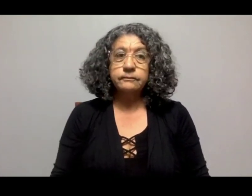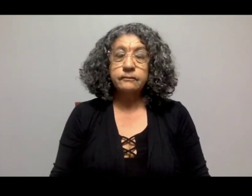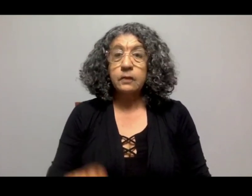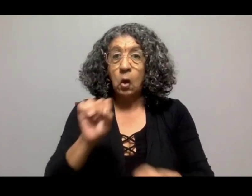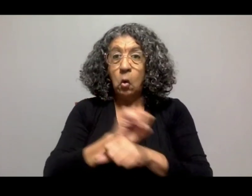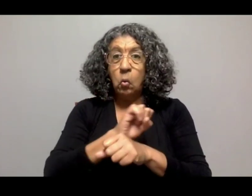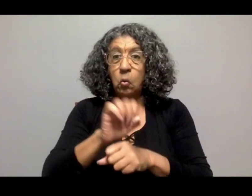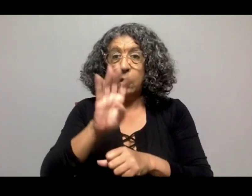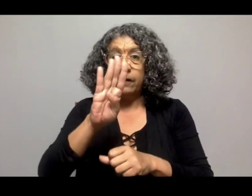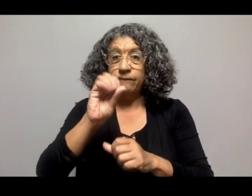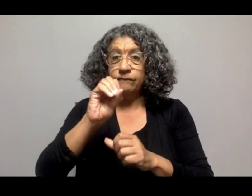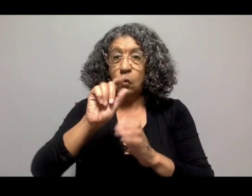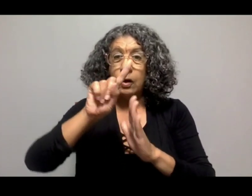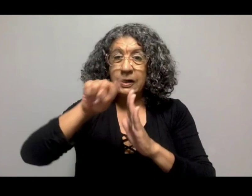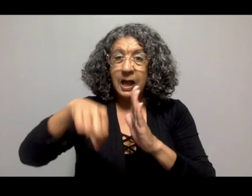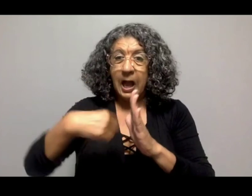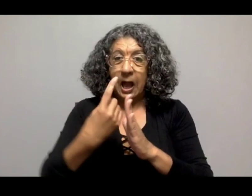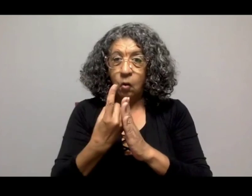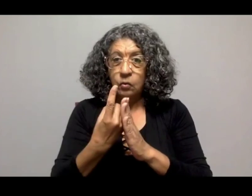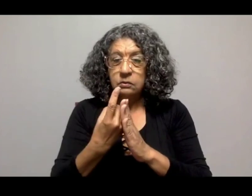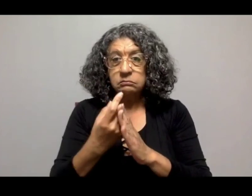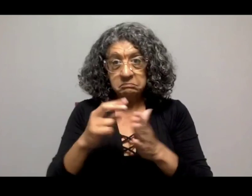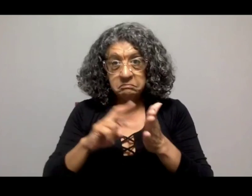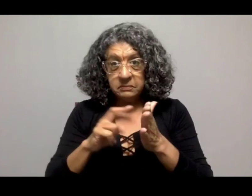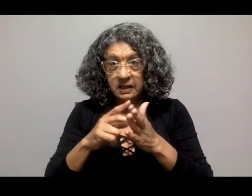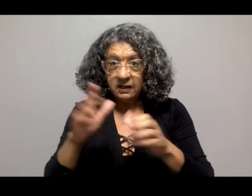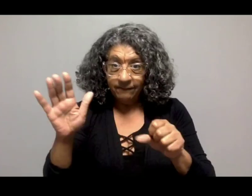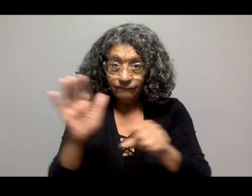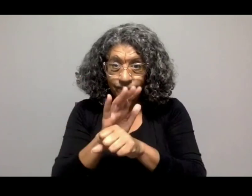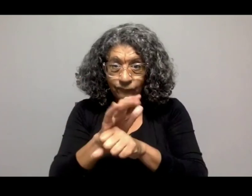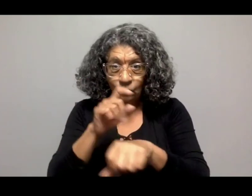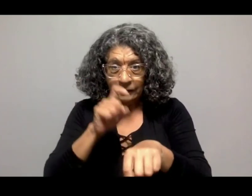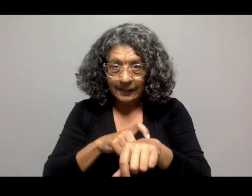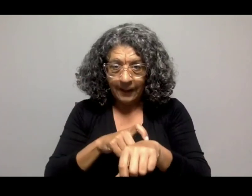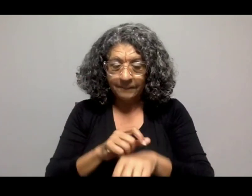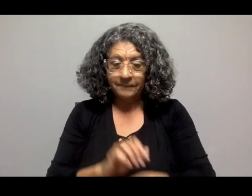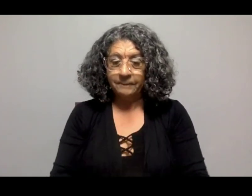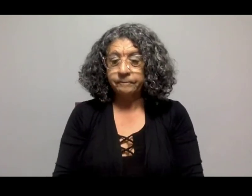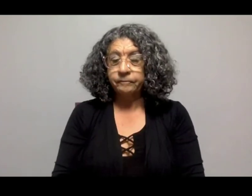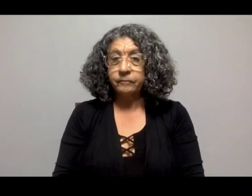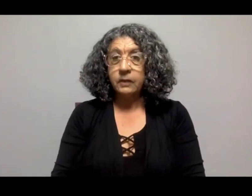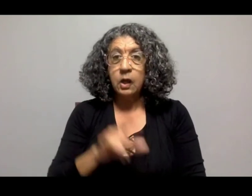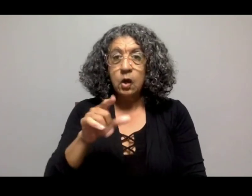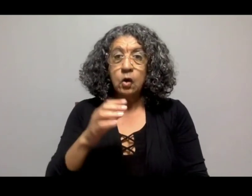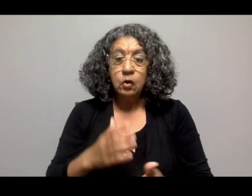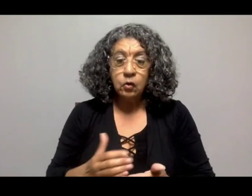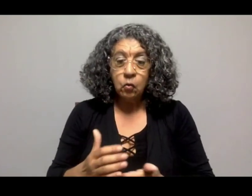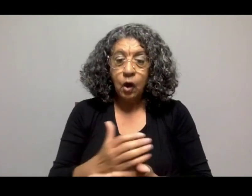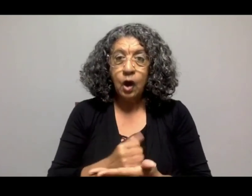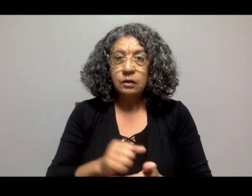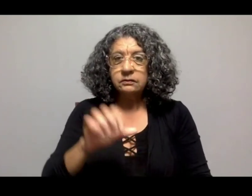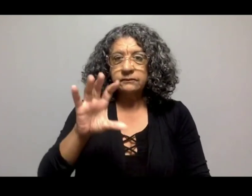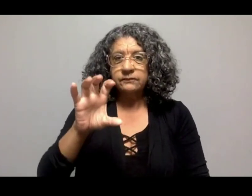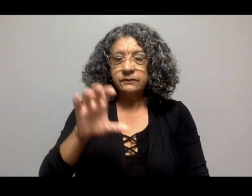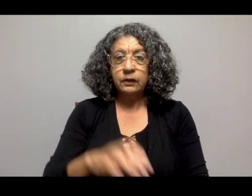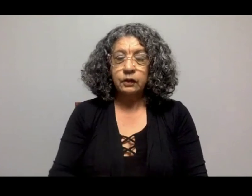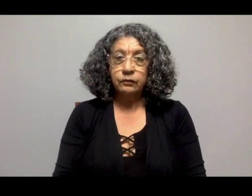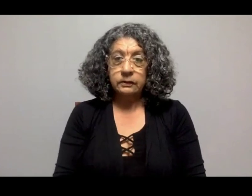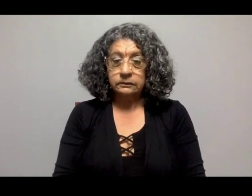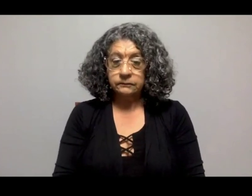and you worked 40 hours which means full time, you earn $500.